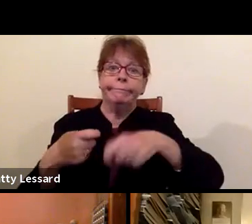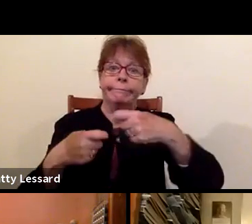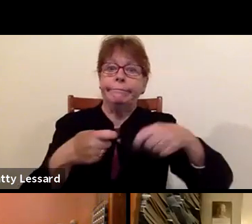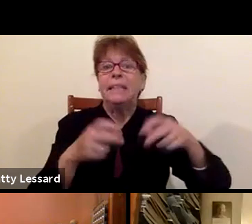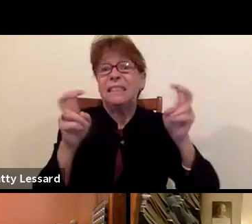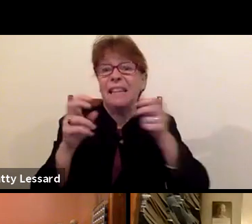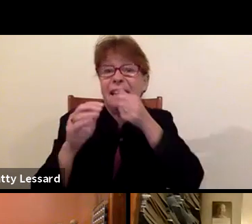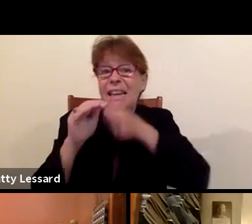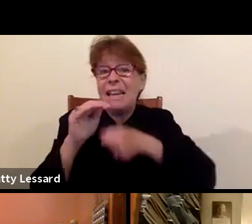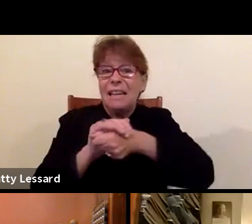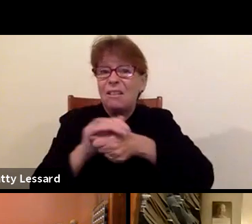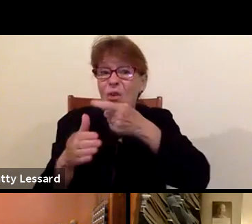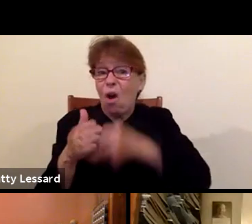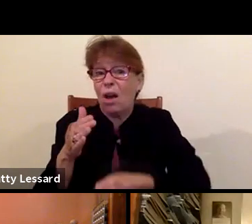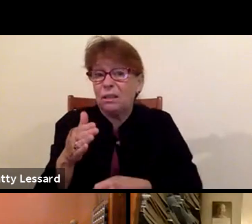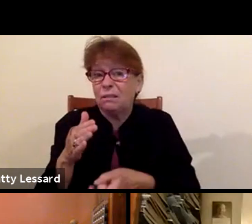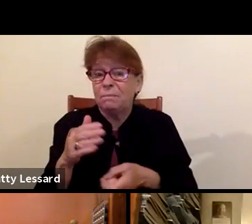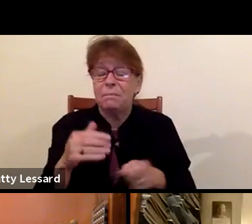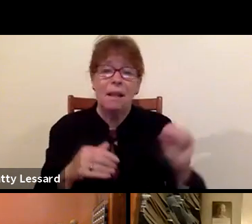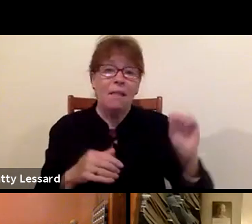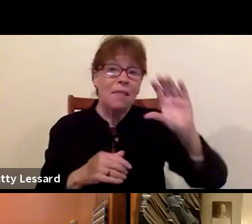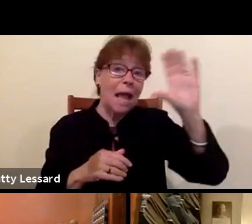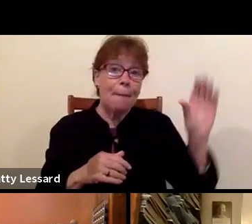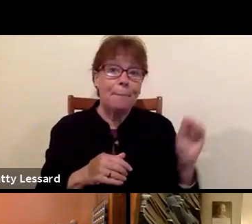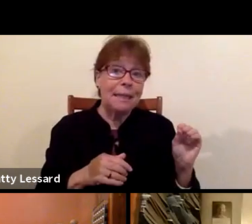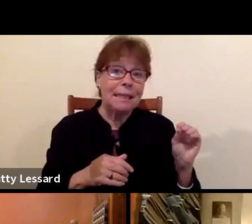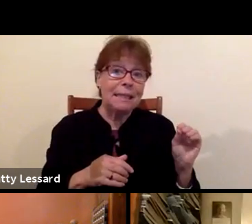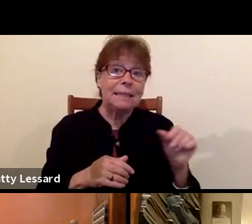paper on the cost to industry of people hiding disabilities is -- it's just crazy. How